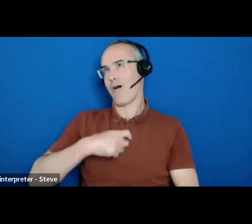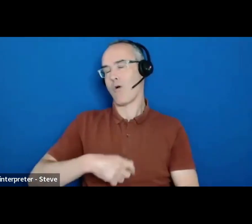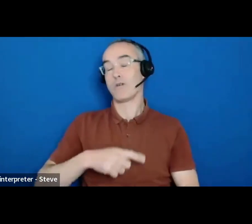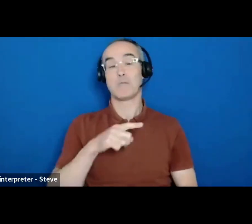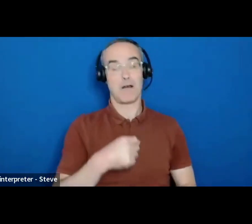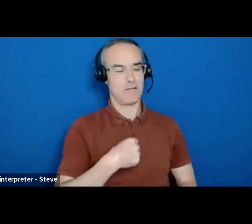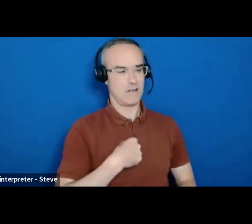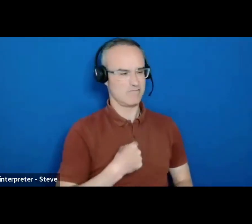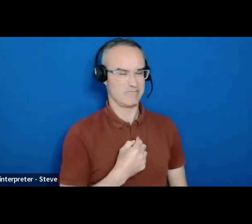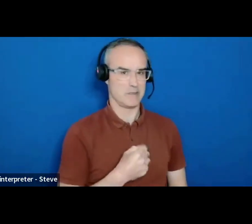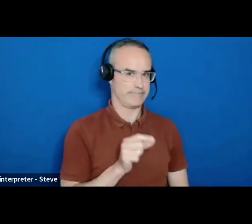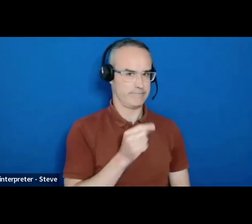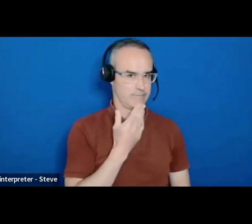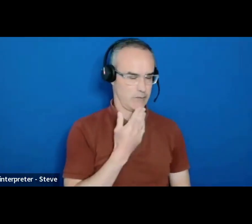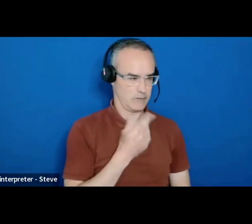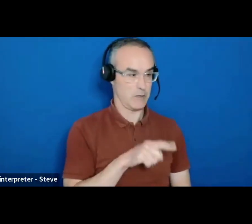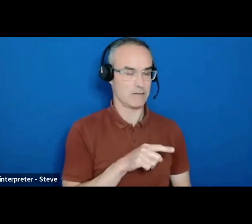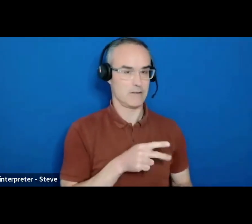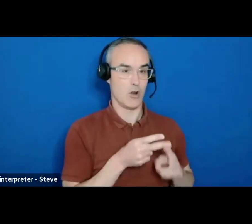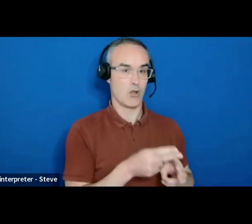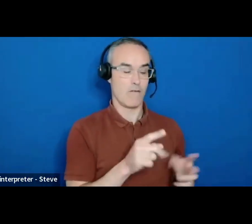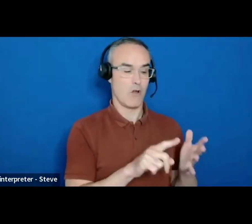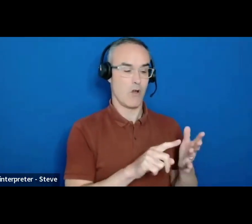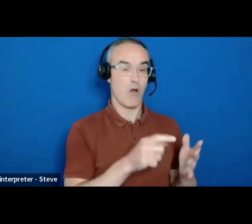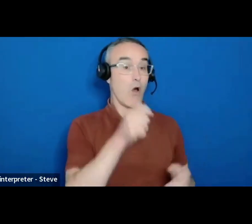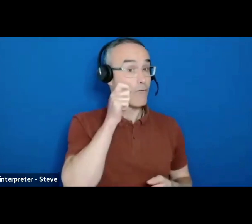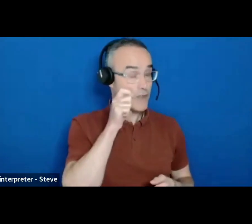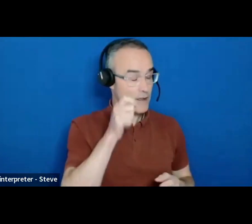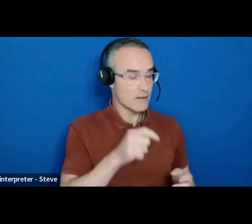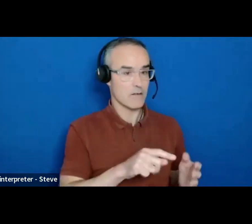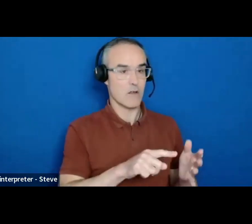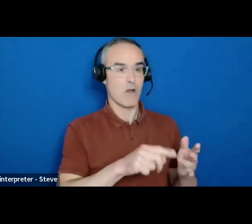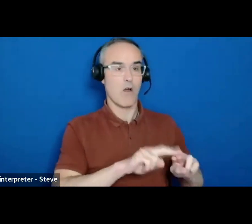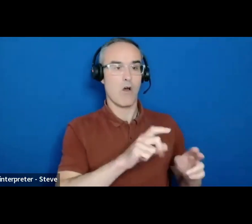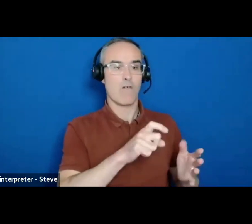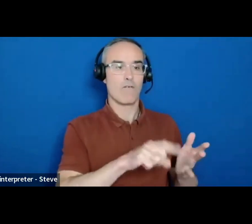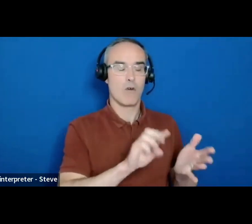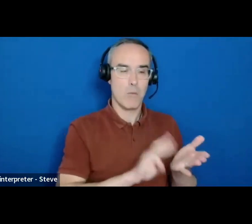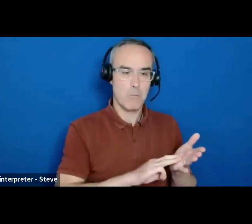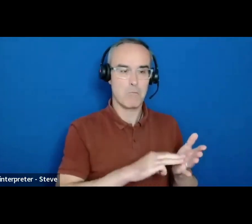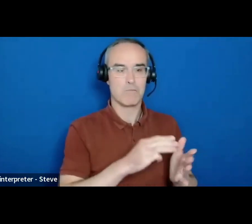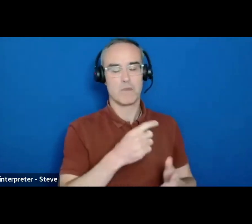organisations such as Ofsted, Ofqual, Student Loans Company, Office for Students and